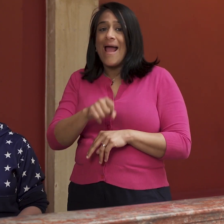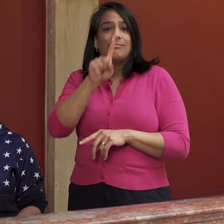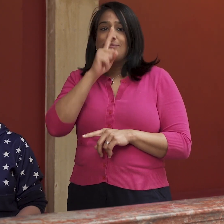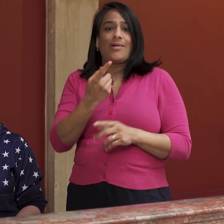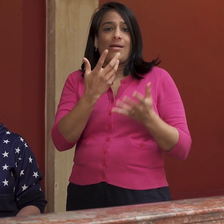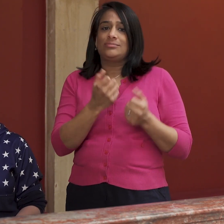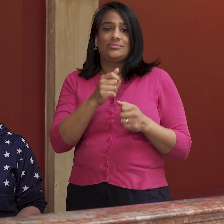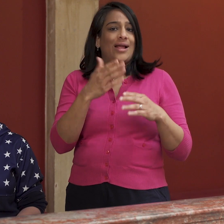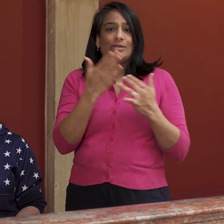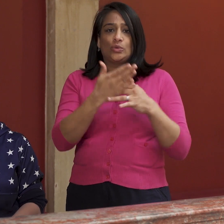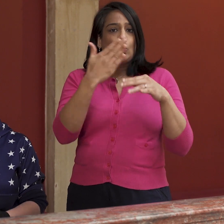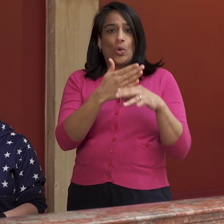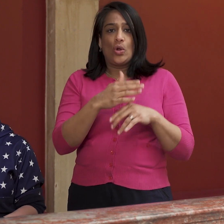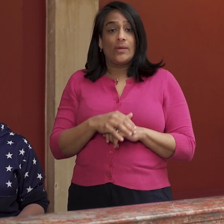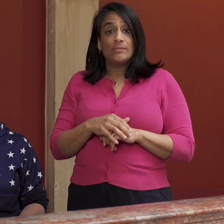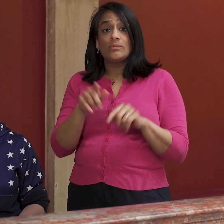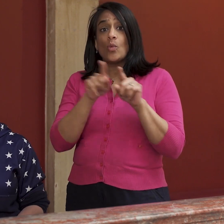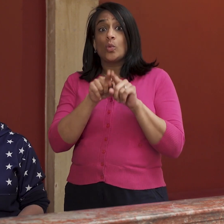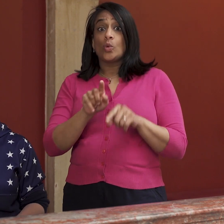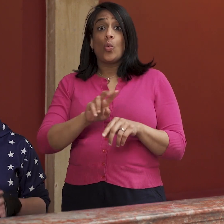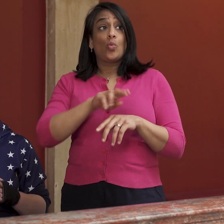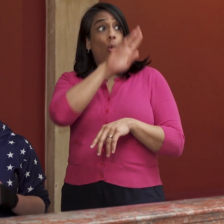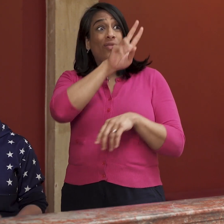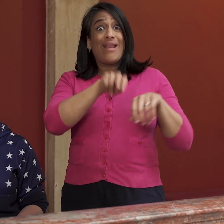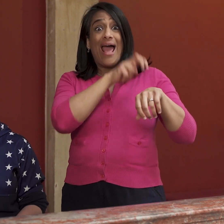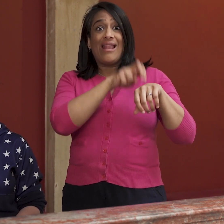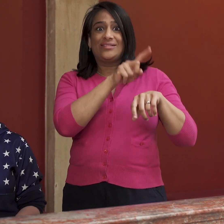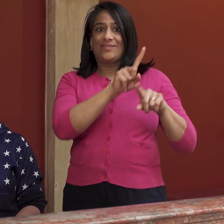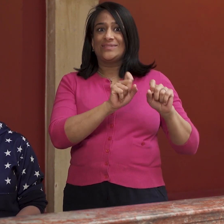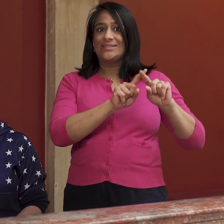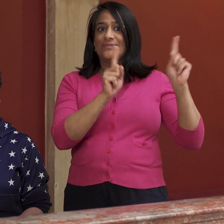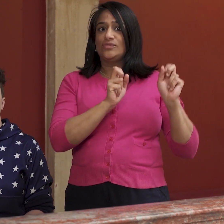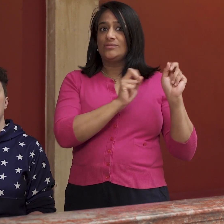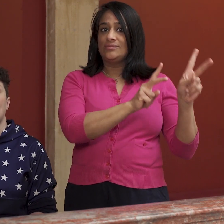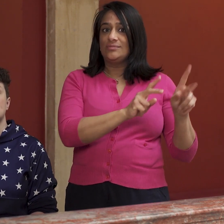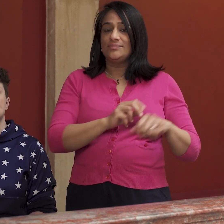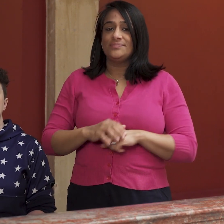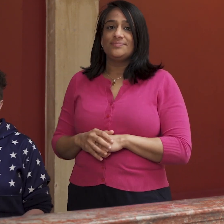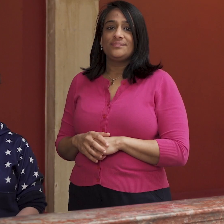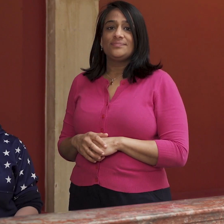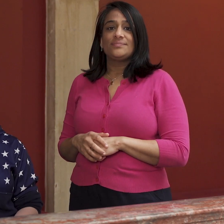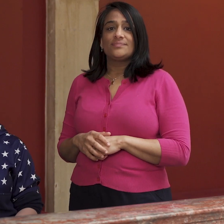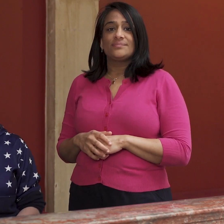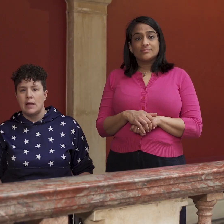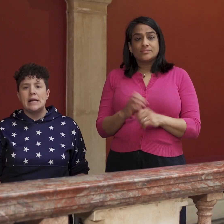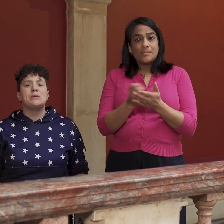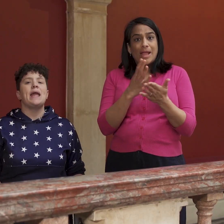if you live in the Channel Islands or the Isle of Man and there is a different system in Northern Ireland biscuit, cats